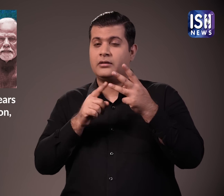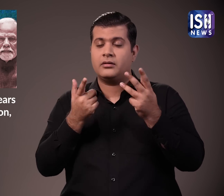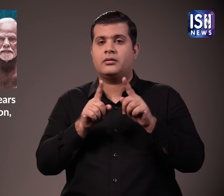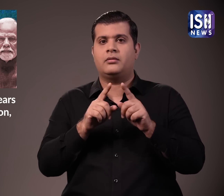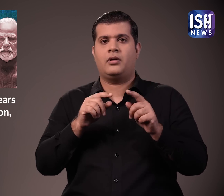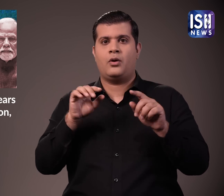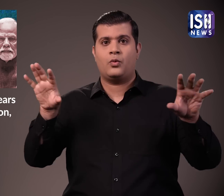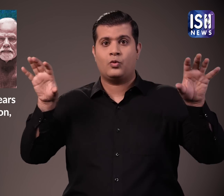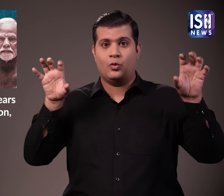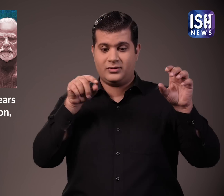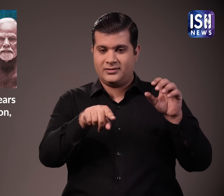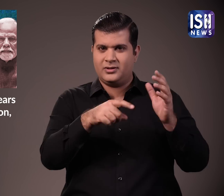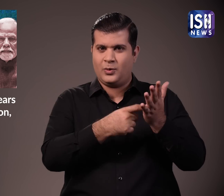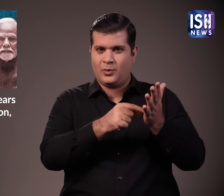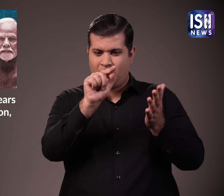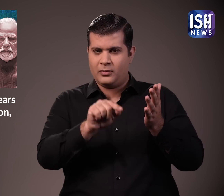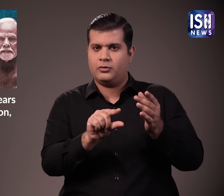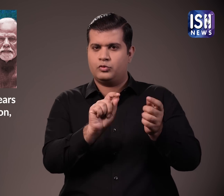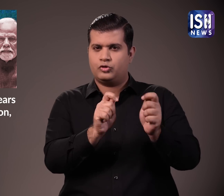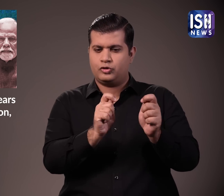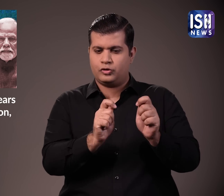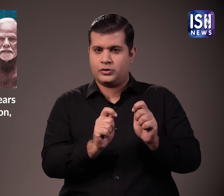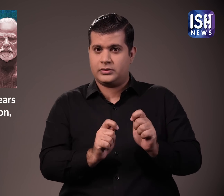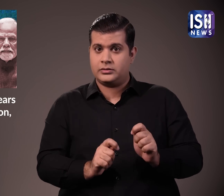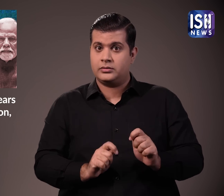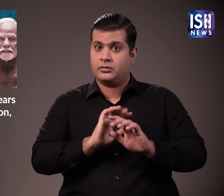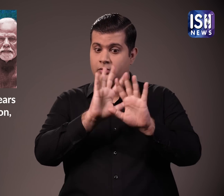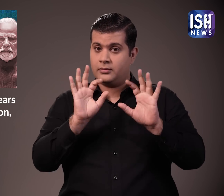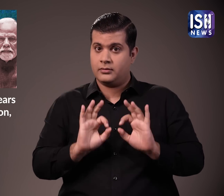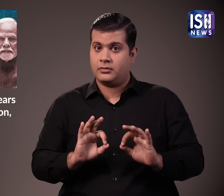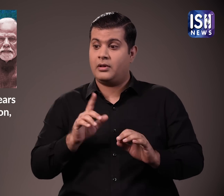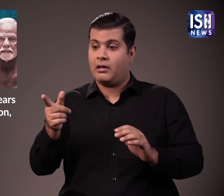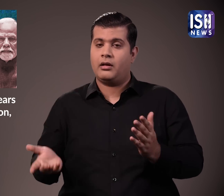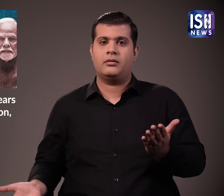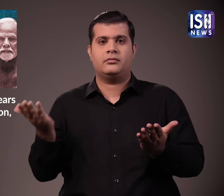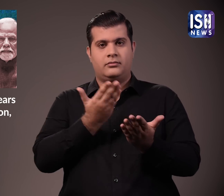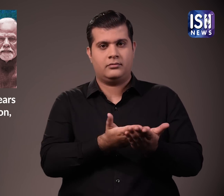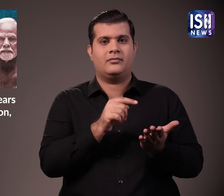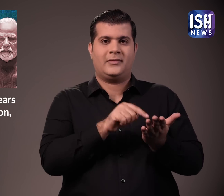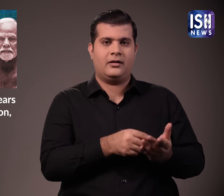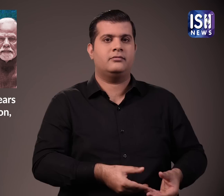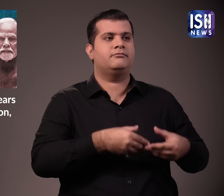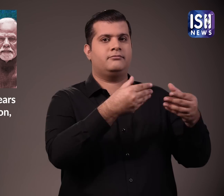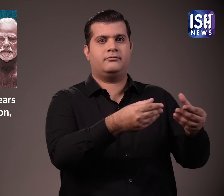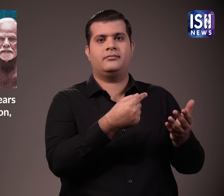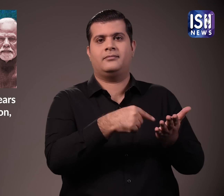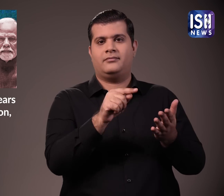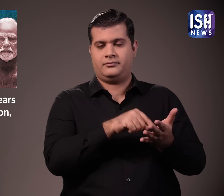Several articles of the Indian Constitution must be amended before approving the One Nation, One Election bill.